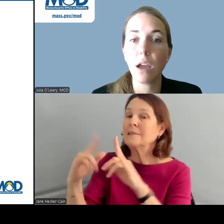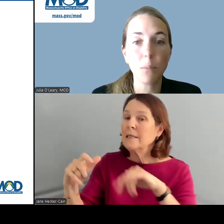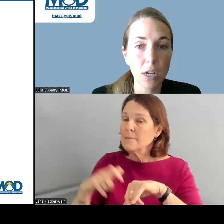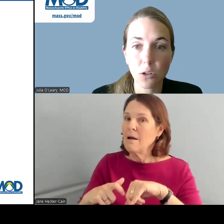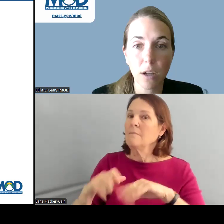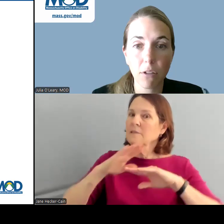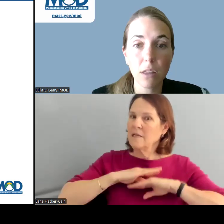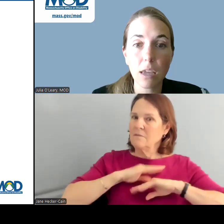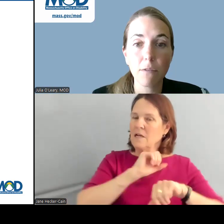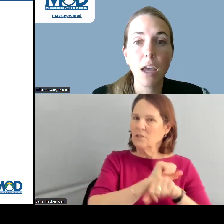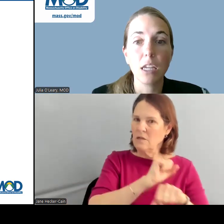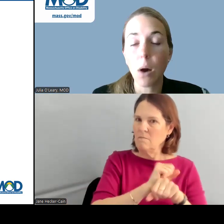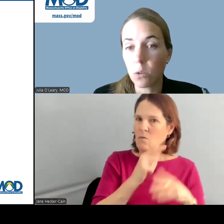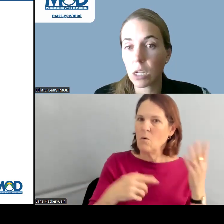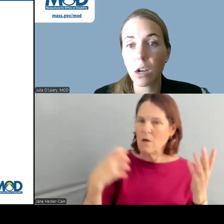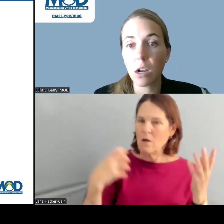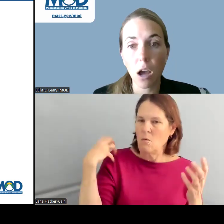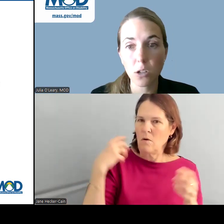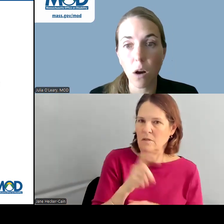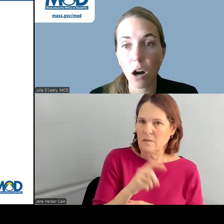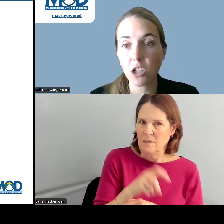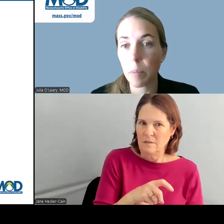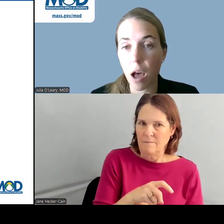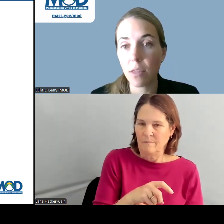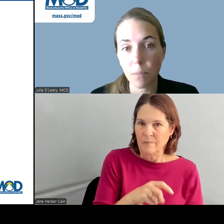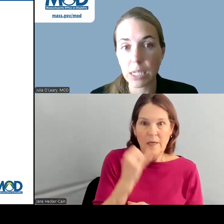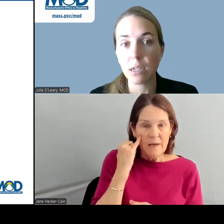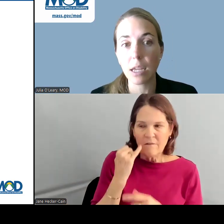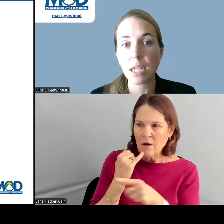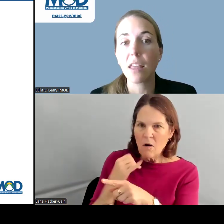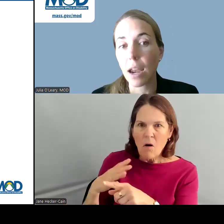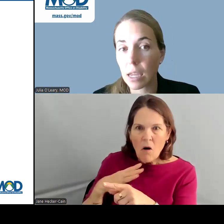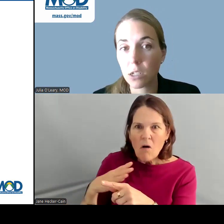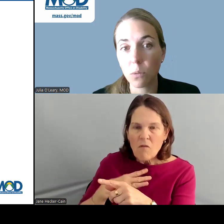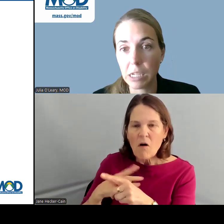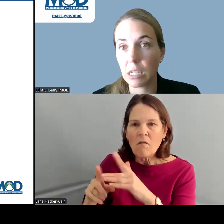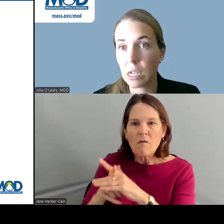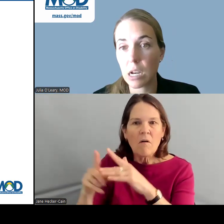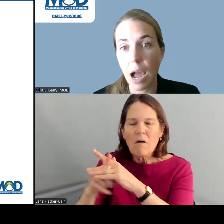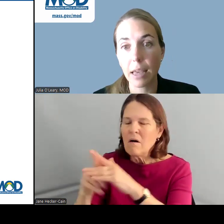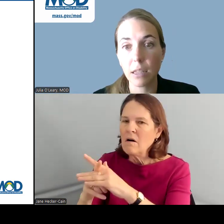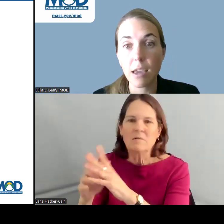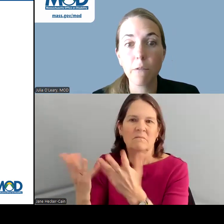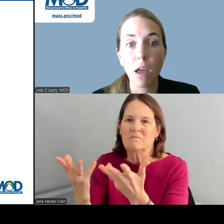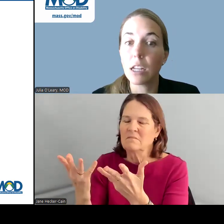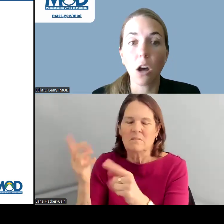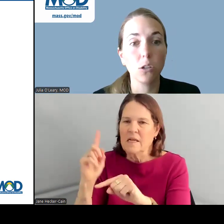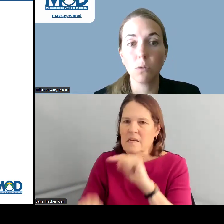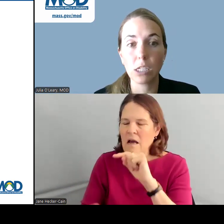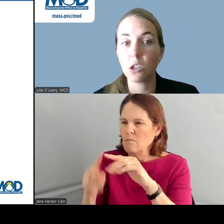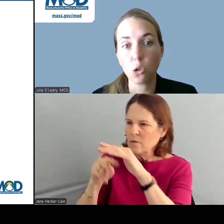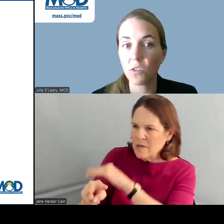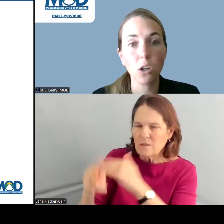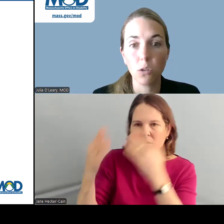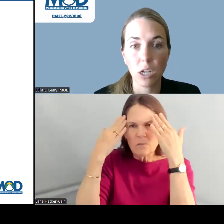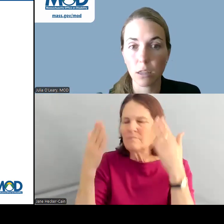So, if the frequency, the length, the unpredictability of the leave is posing an undue hardship on the dis, that is a reason to deny leave.